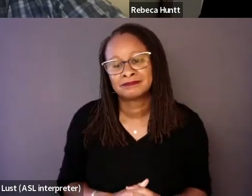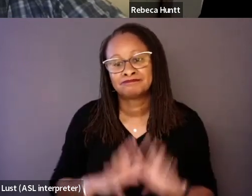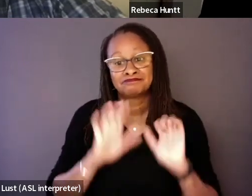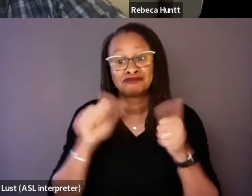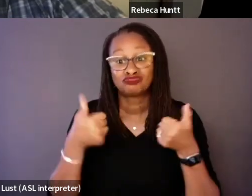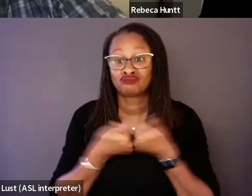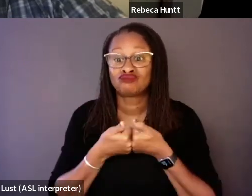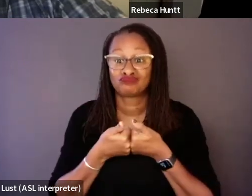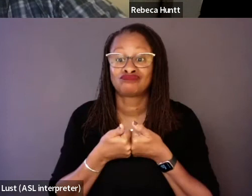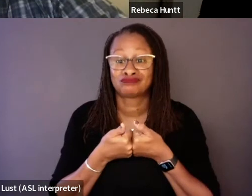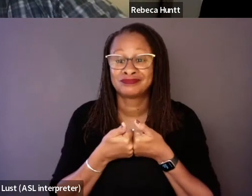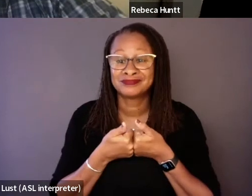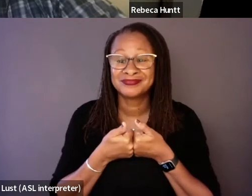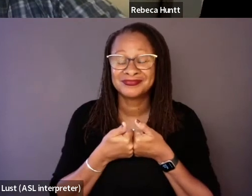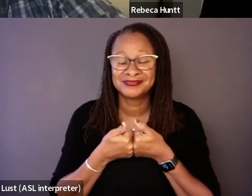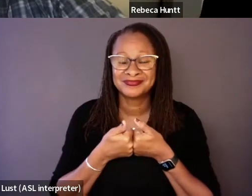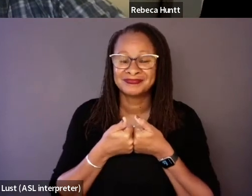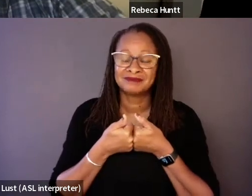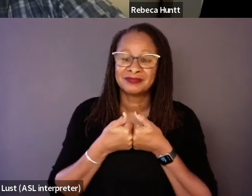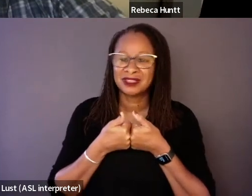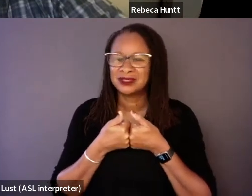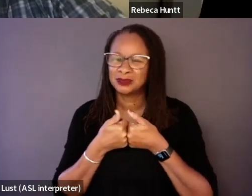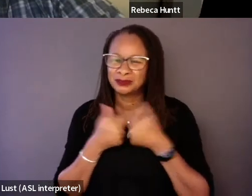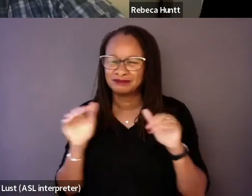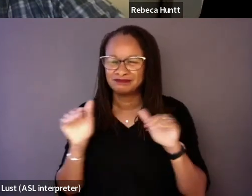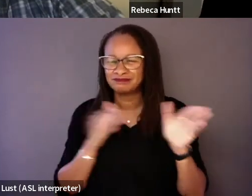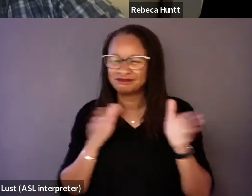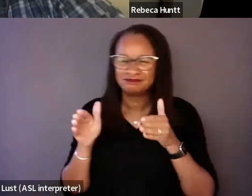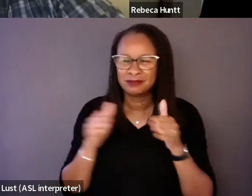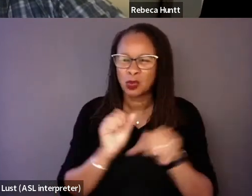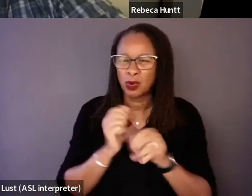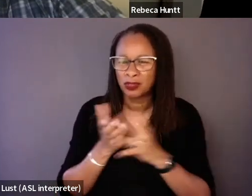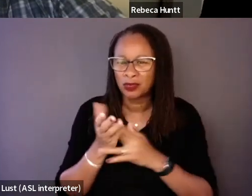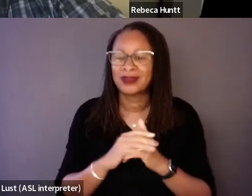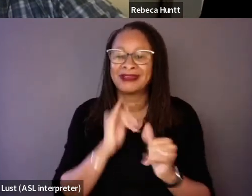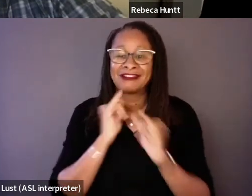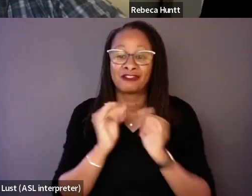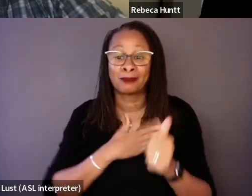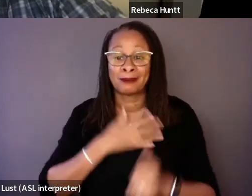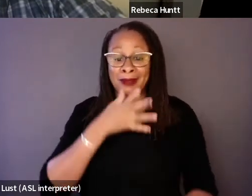It was definitely something to navigate, interviewing my parents, interviewing my family members,